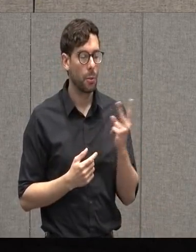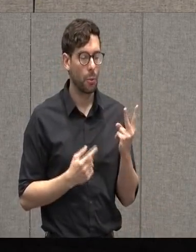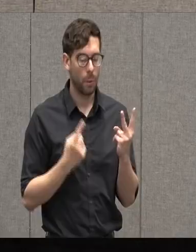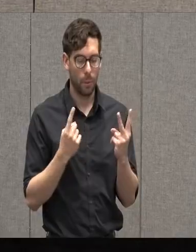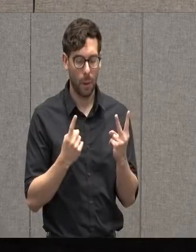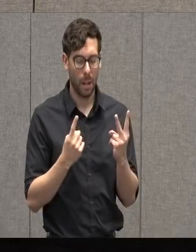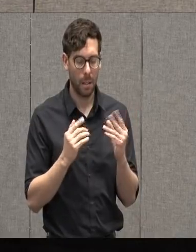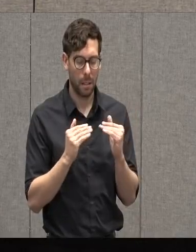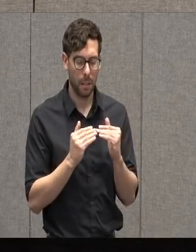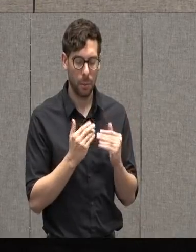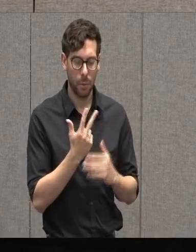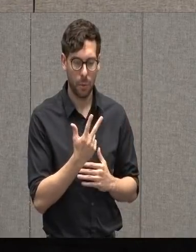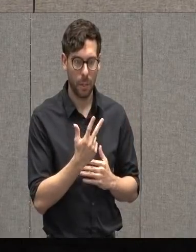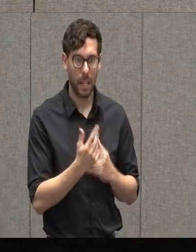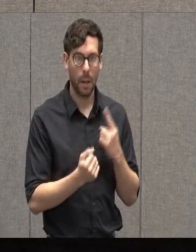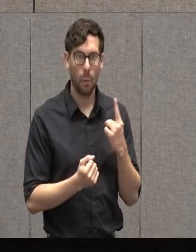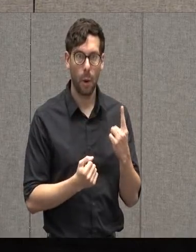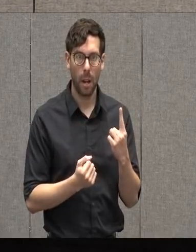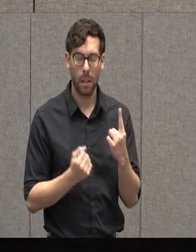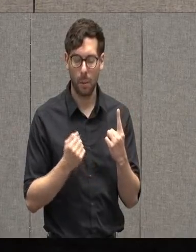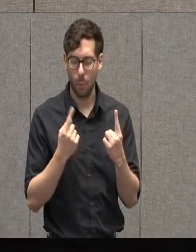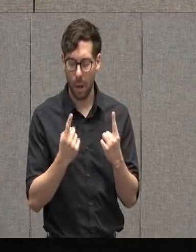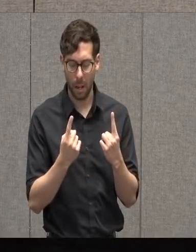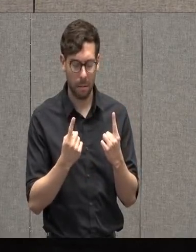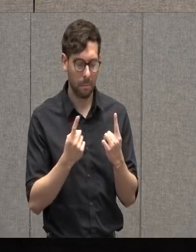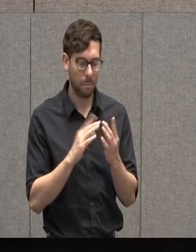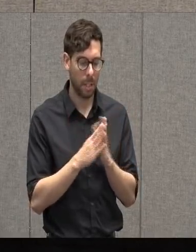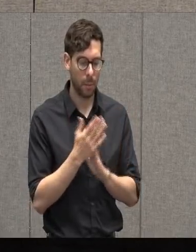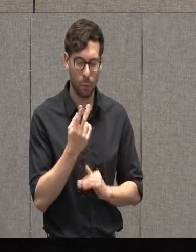and then a one and a one makes two, so that's 23.